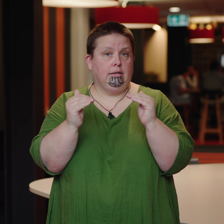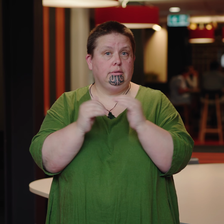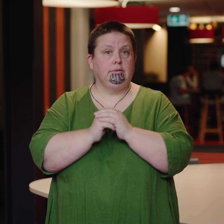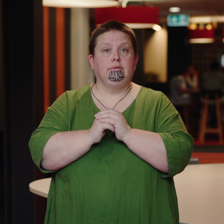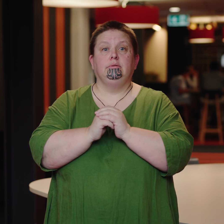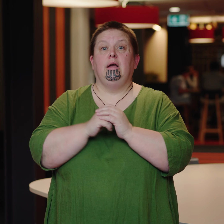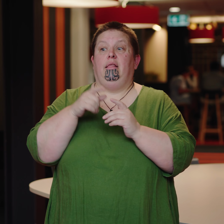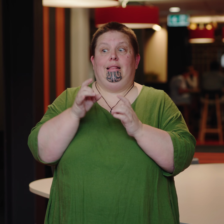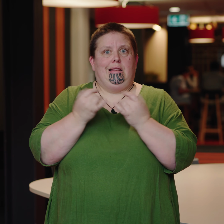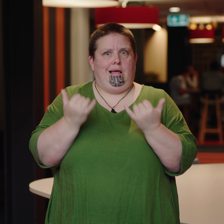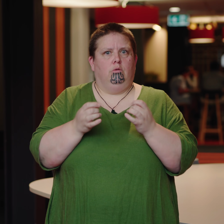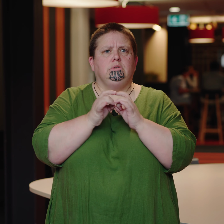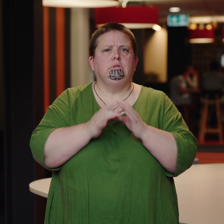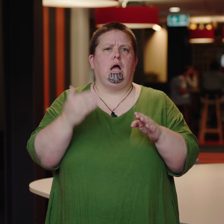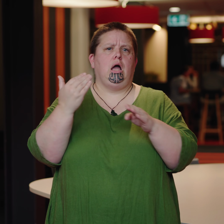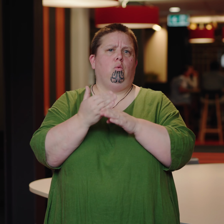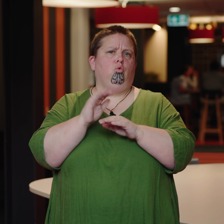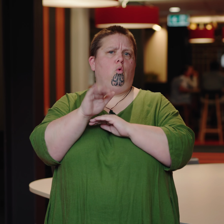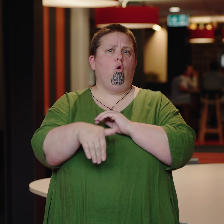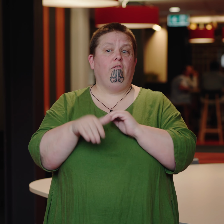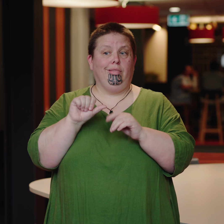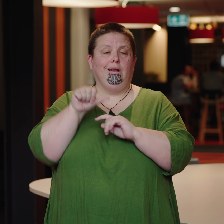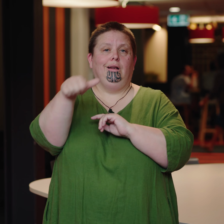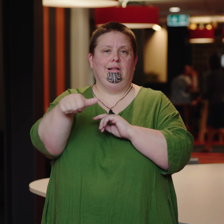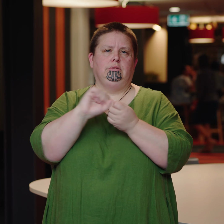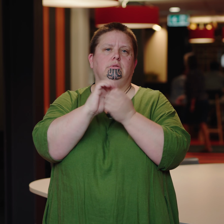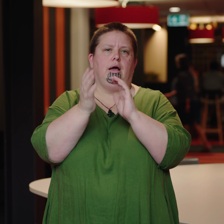and starting work on the next New Zealand Sign Language Strategy.